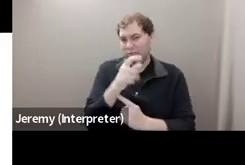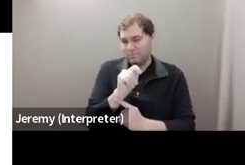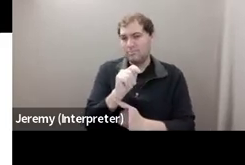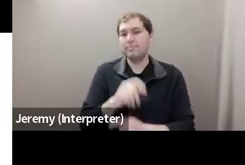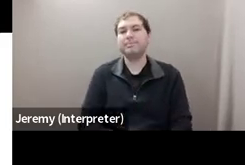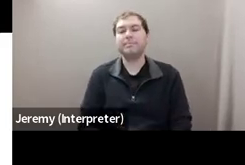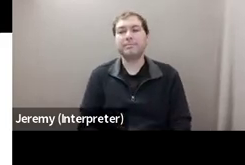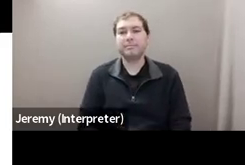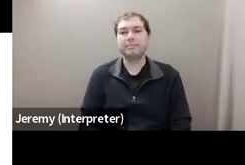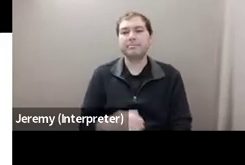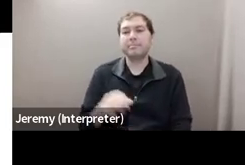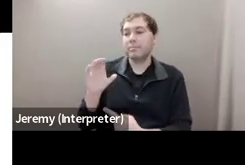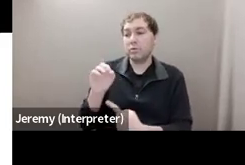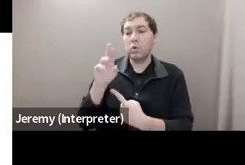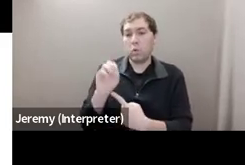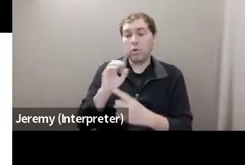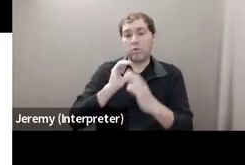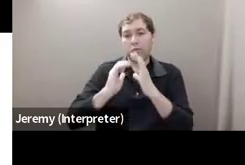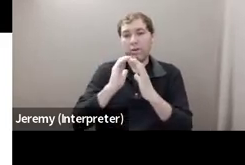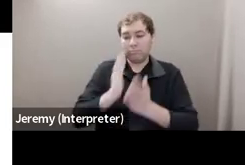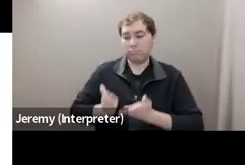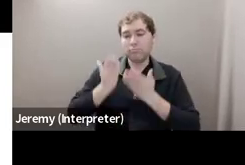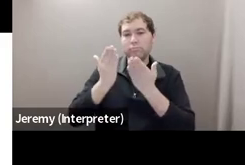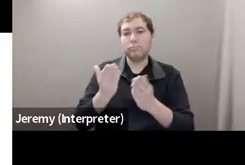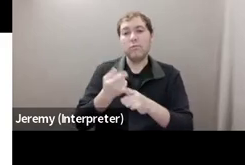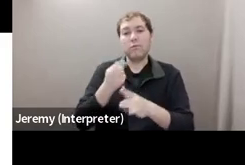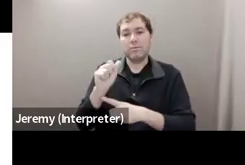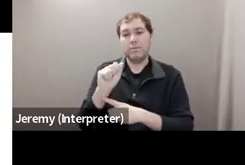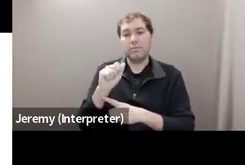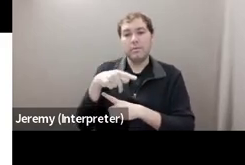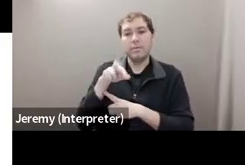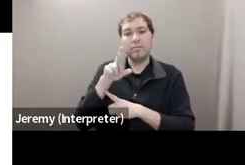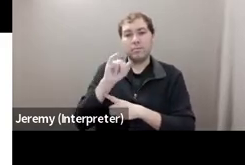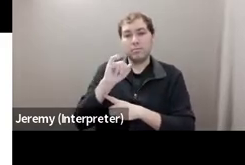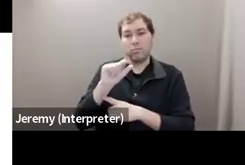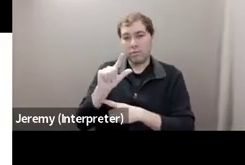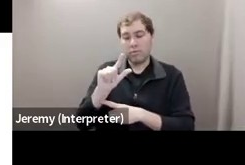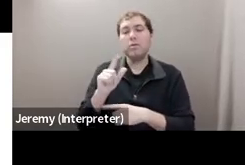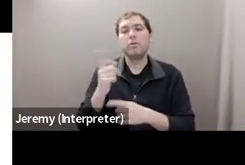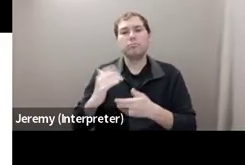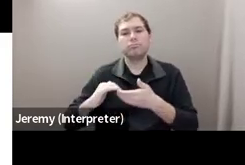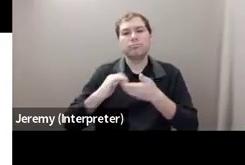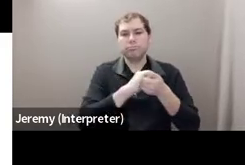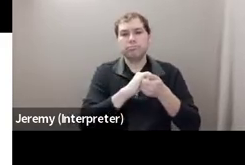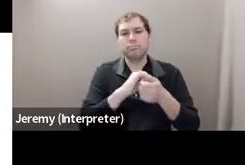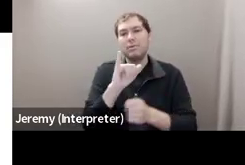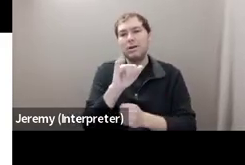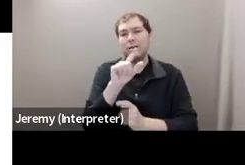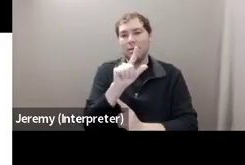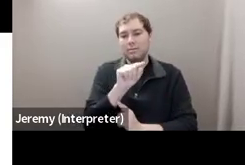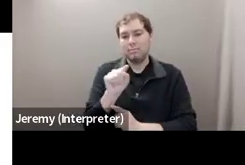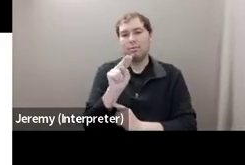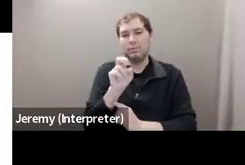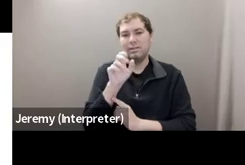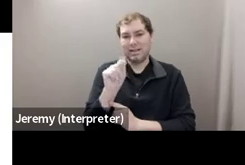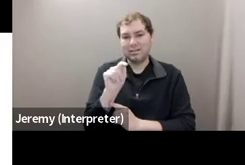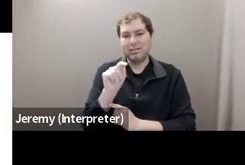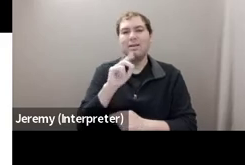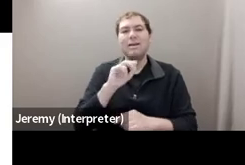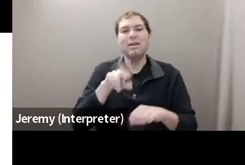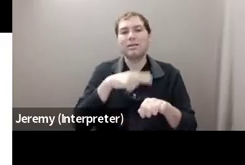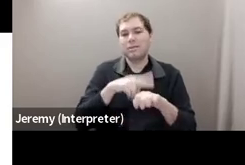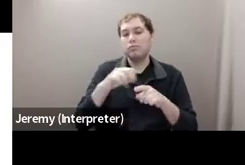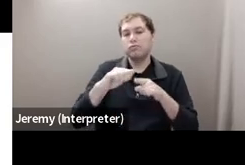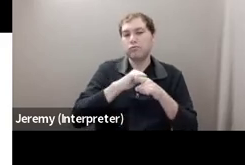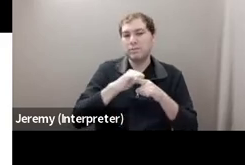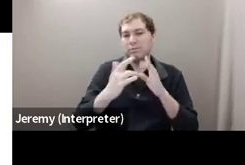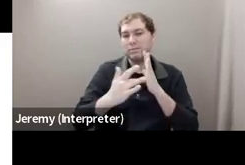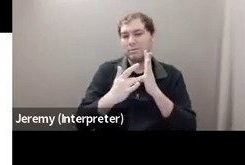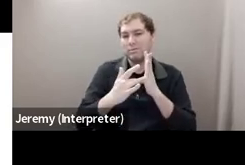Rebecca - APRIL: The core conversations are brought to you by April but in partnership with Ilnet, the National Training and Technical Assistance Center for Independent living.